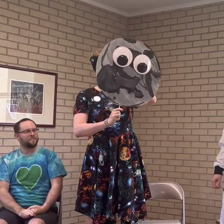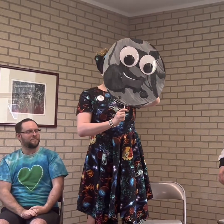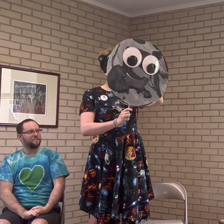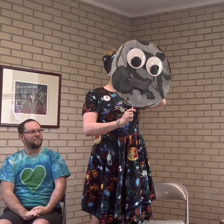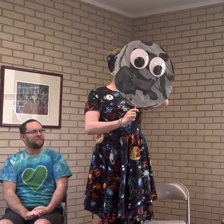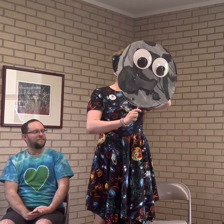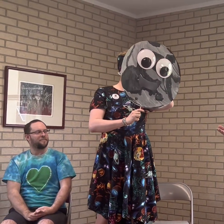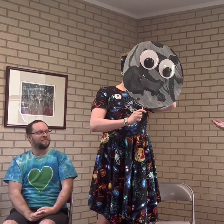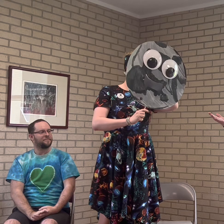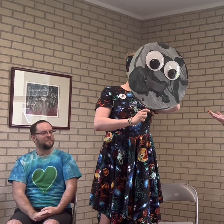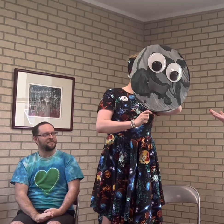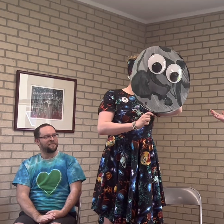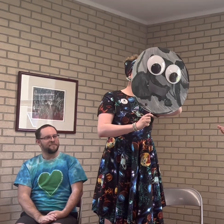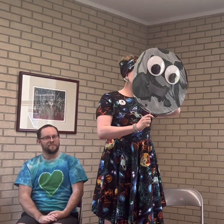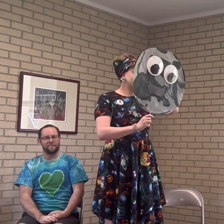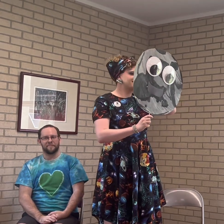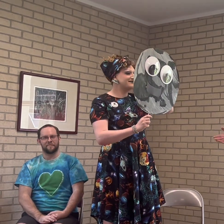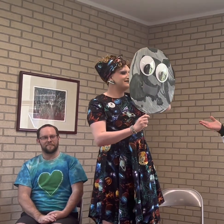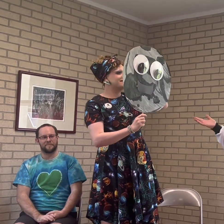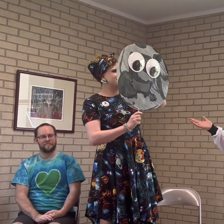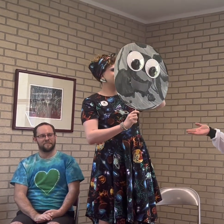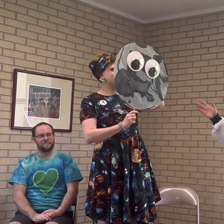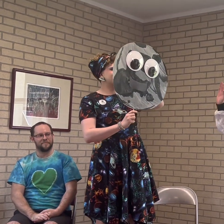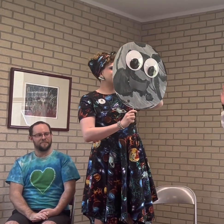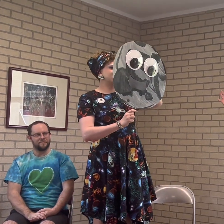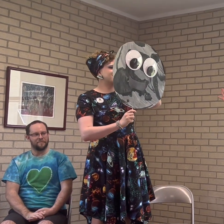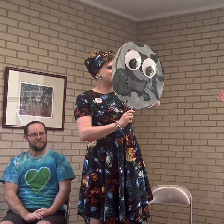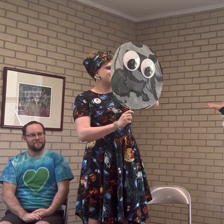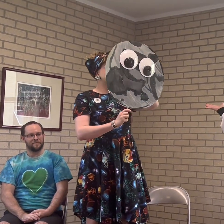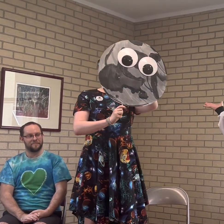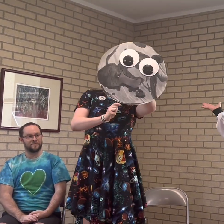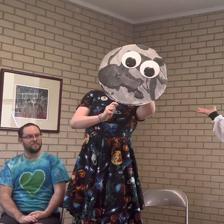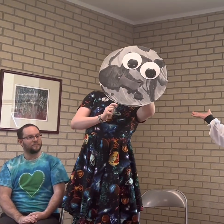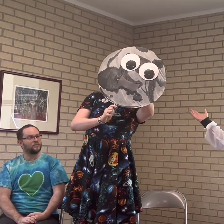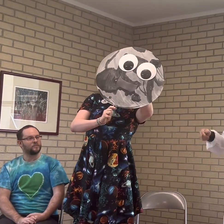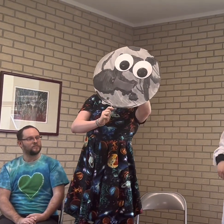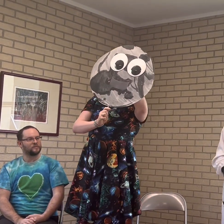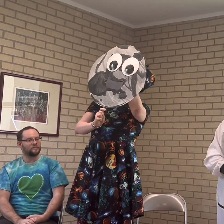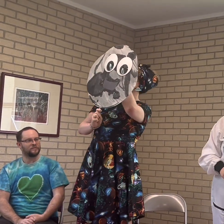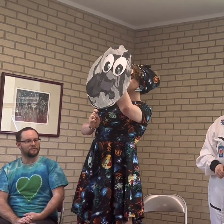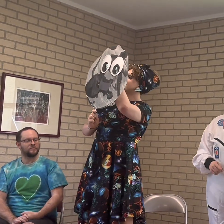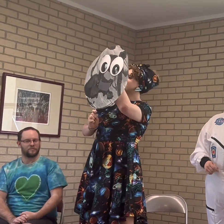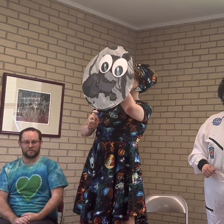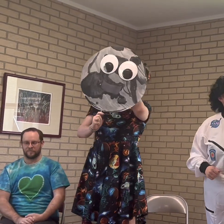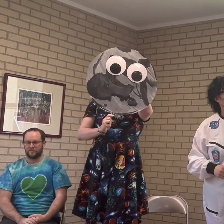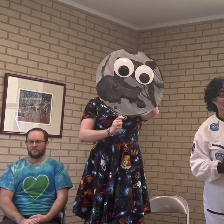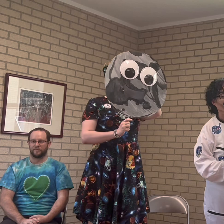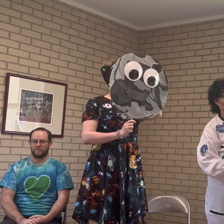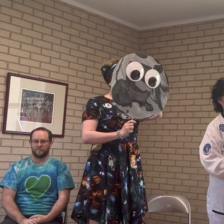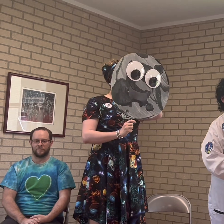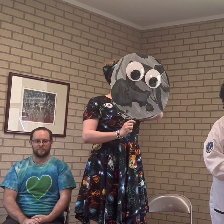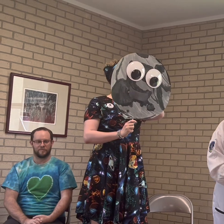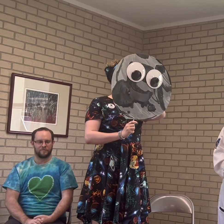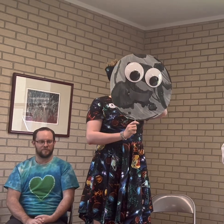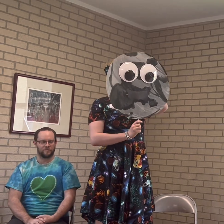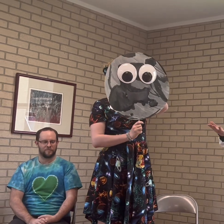Mr. Dixon {Lip-syncing}: Remember to say good night to the stars and don't forget Mars you